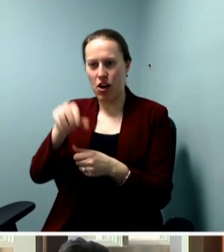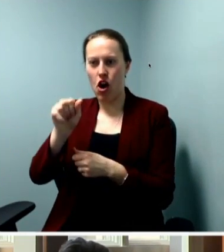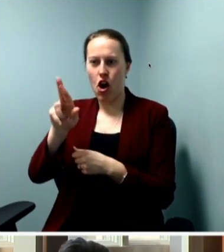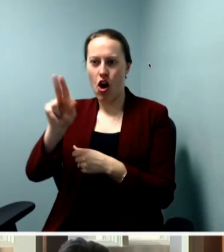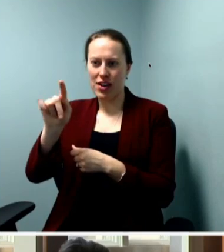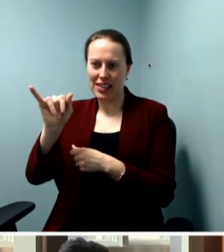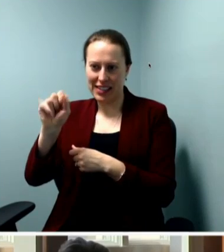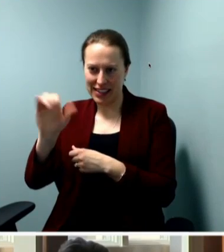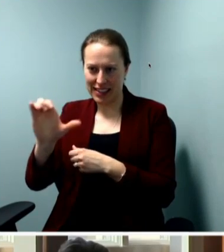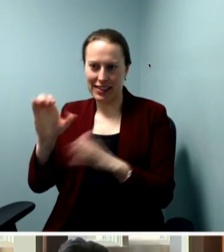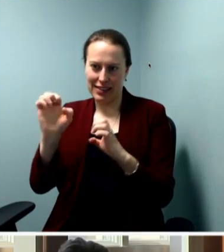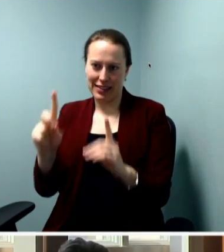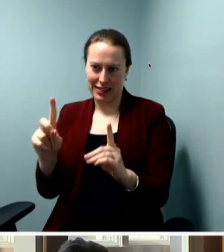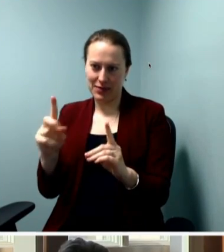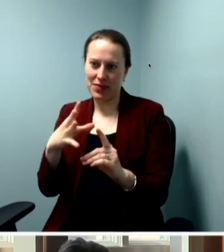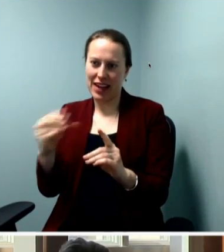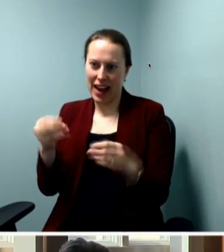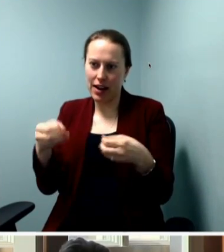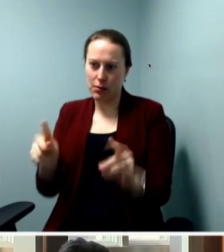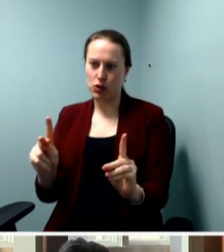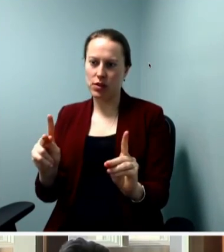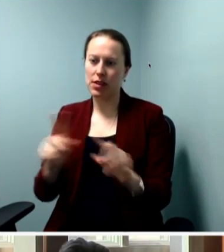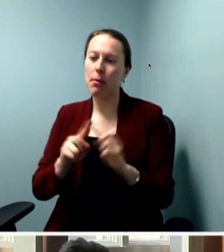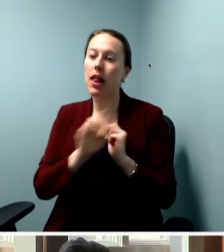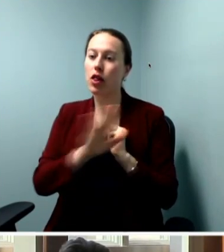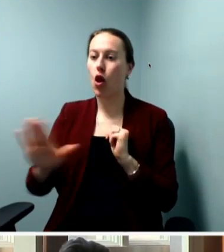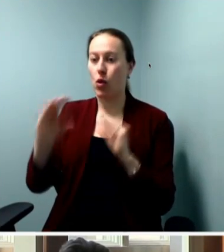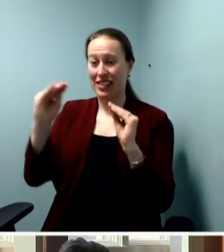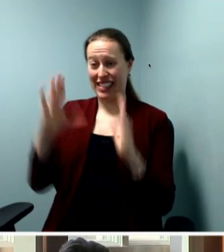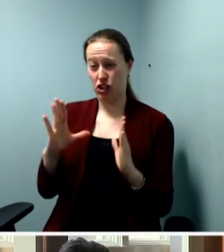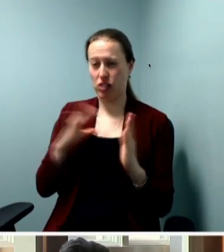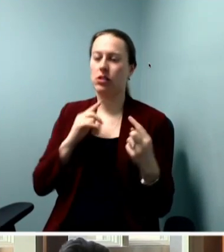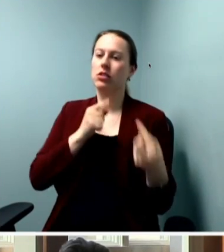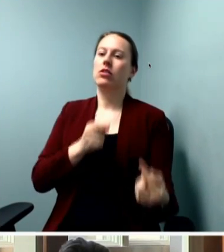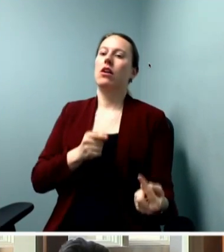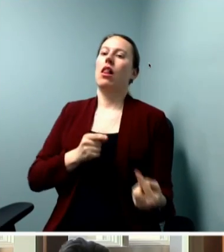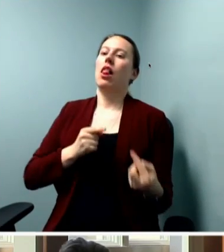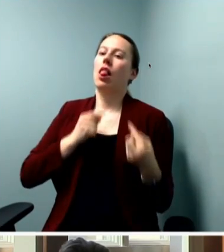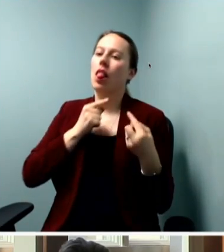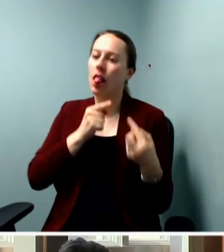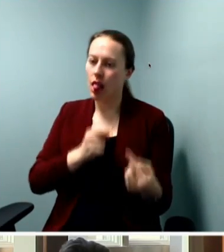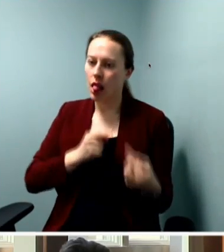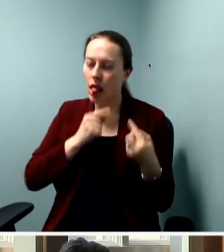and they're struggling. And I want to know your advice for them.